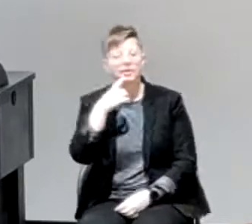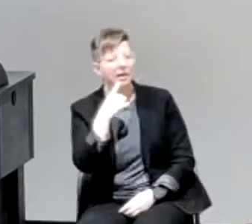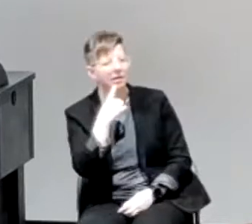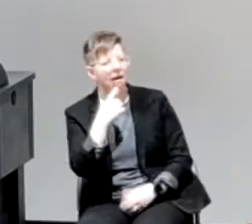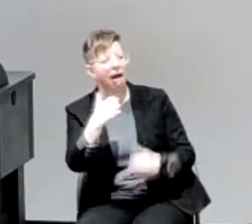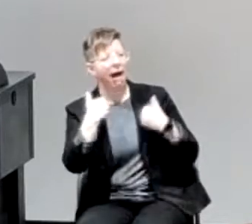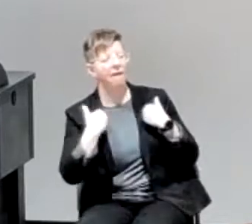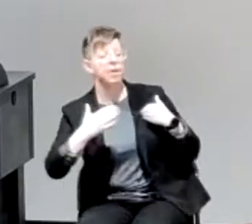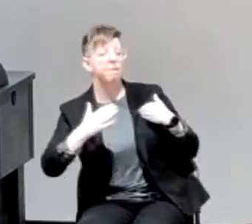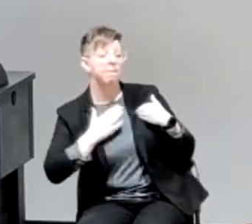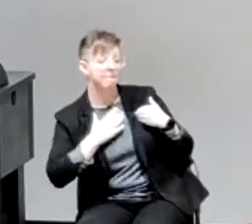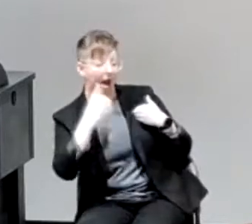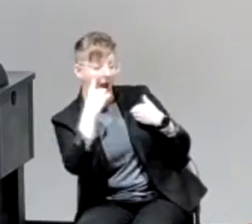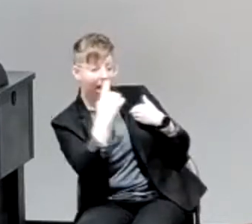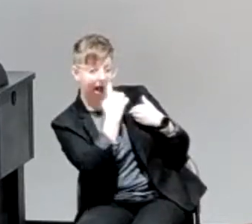because my daughter